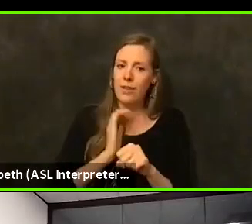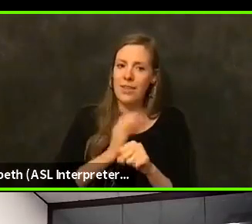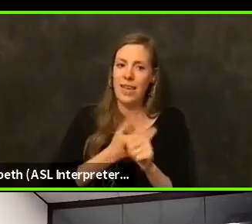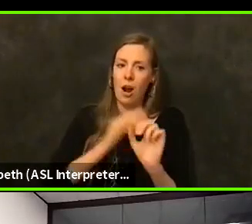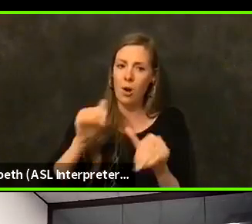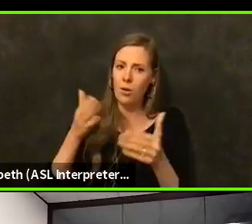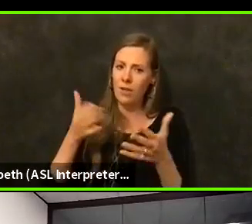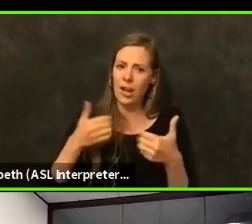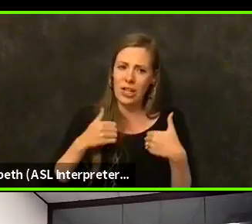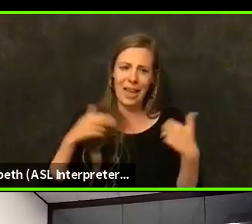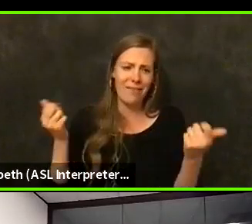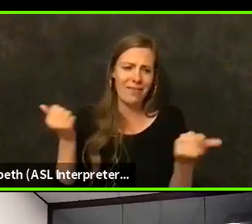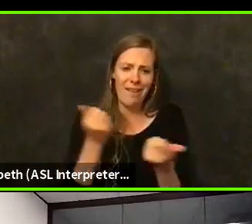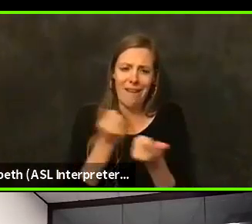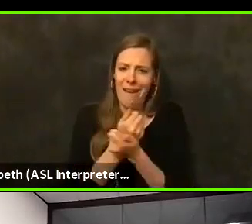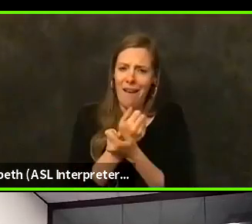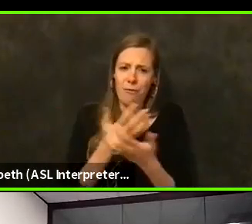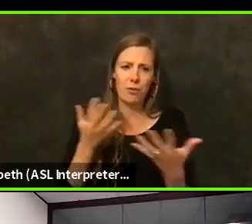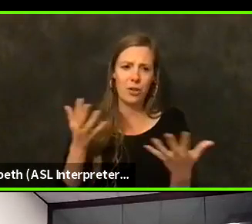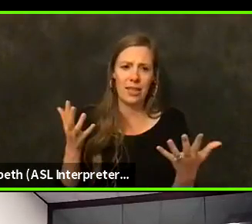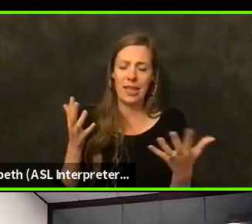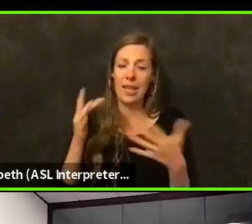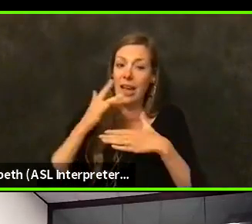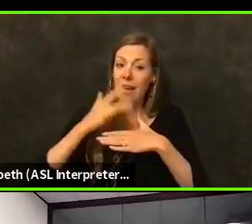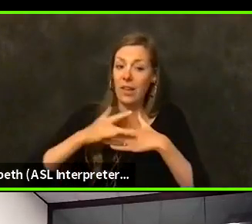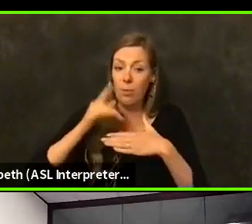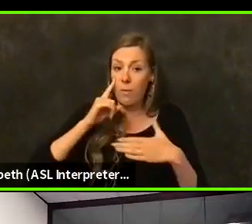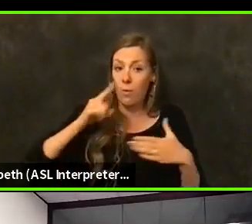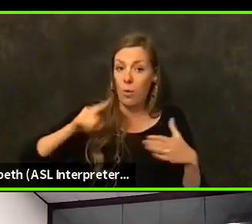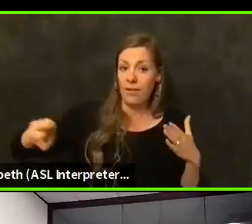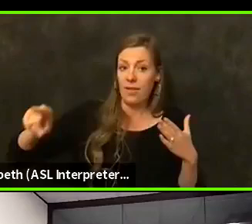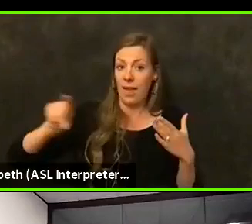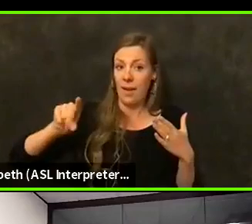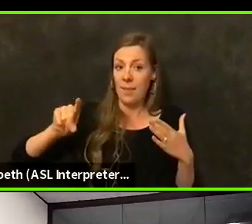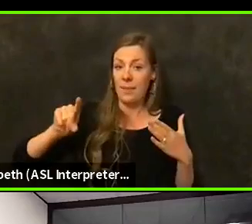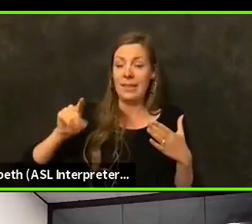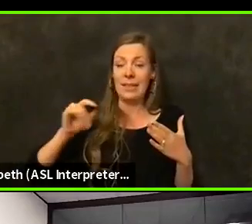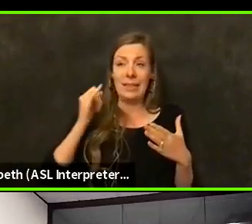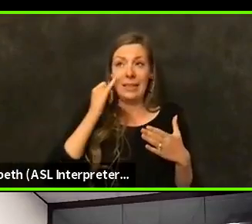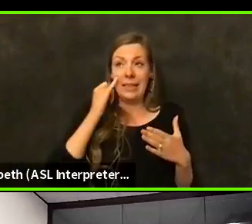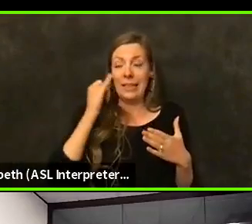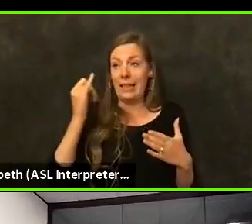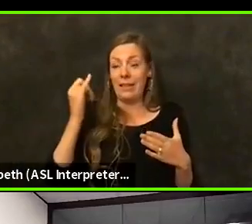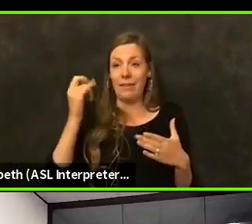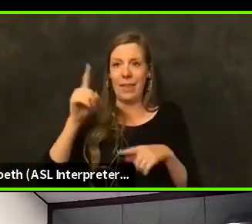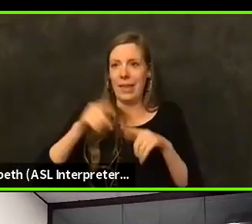everything available to them in case they can get through to Accenture,